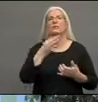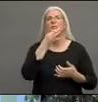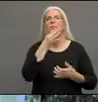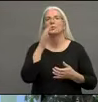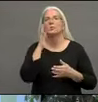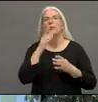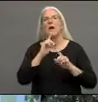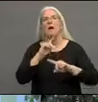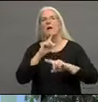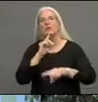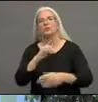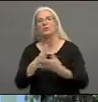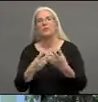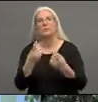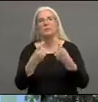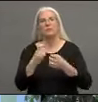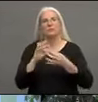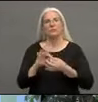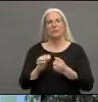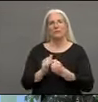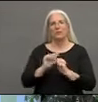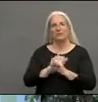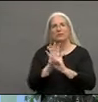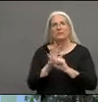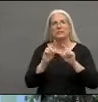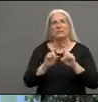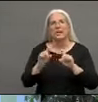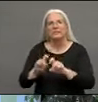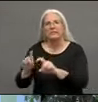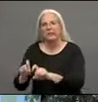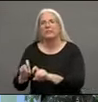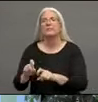regarding COVID-19 testing that's taking place around the county.